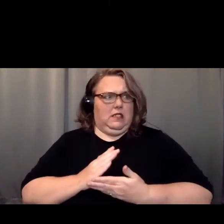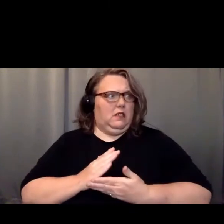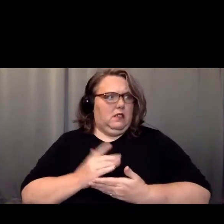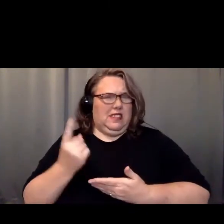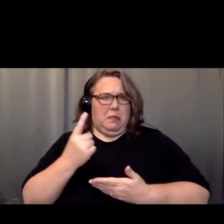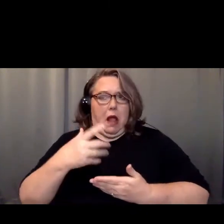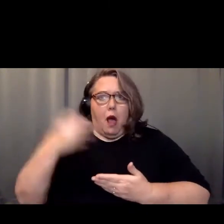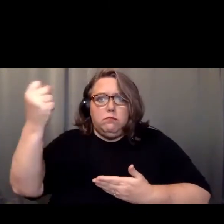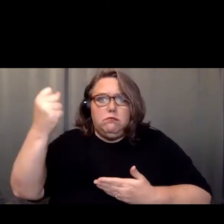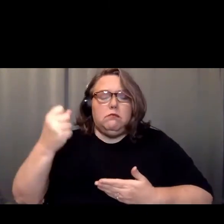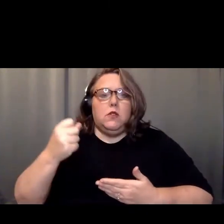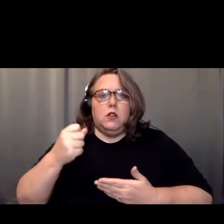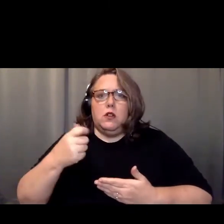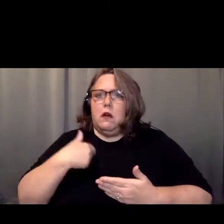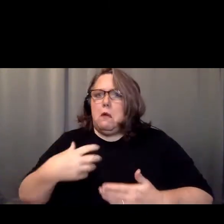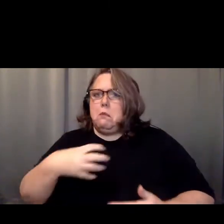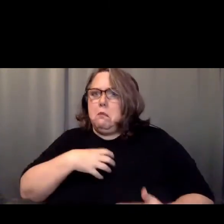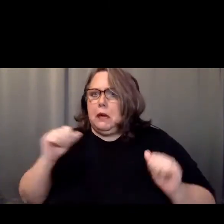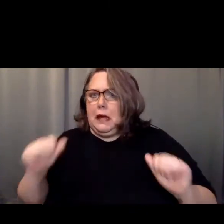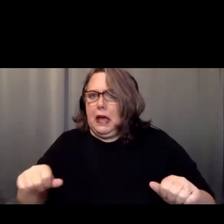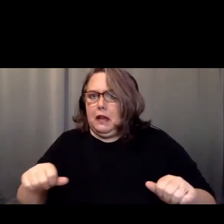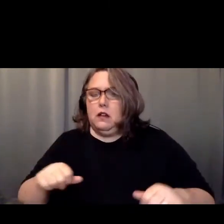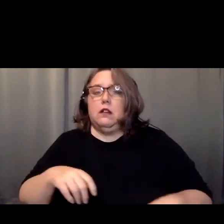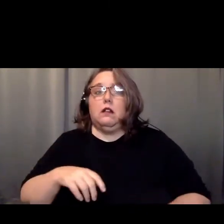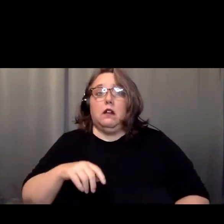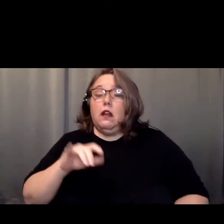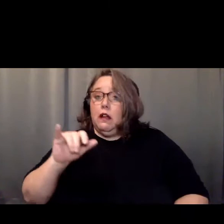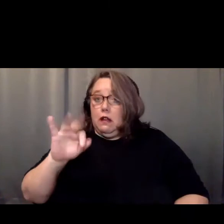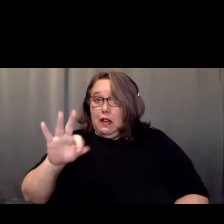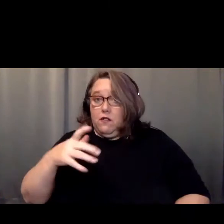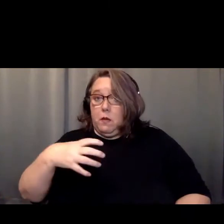and also that there will be no retaliation for filing that complaint.